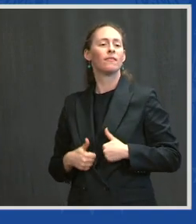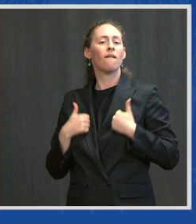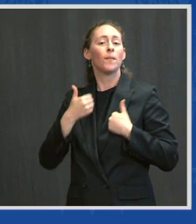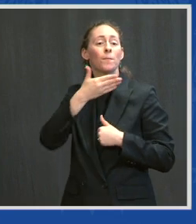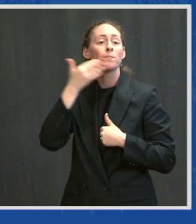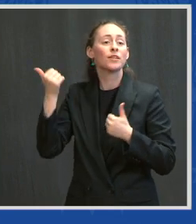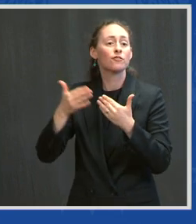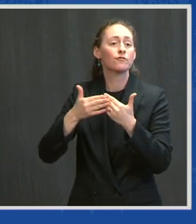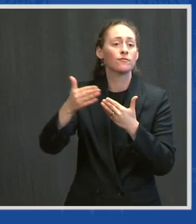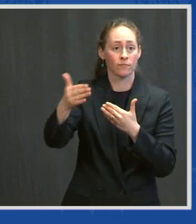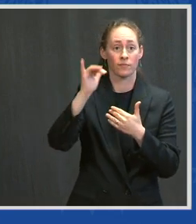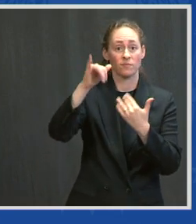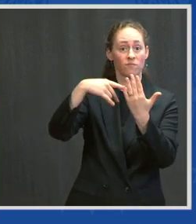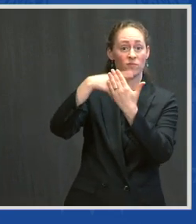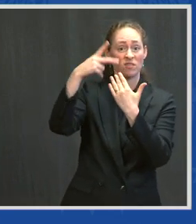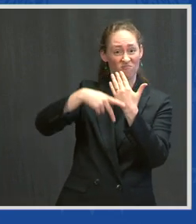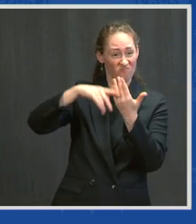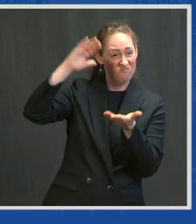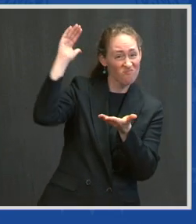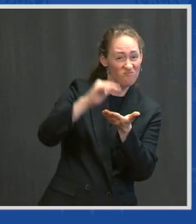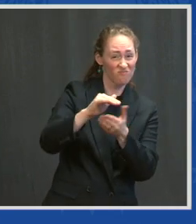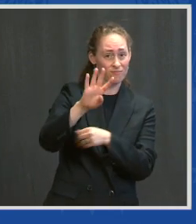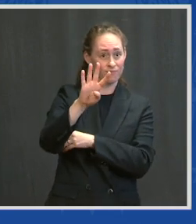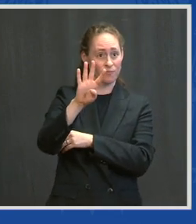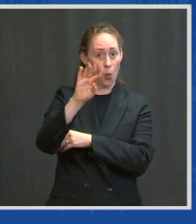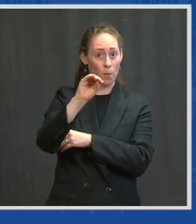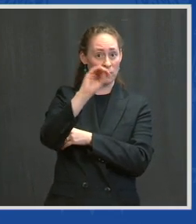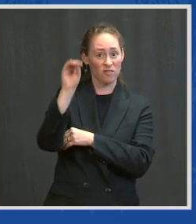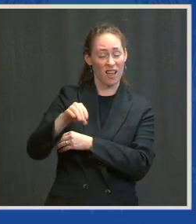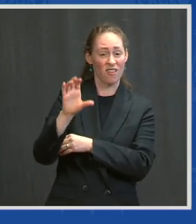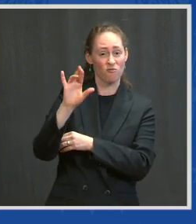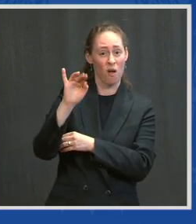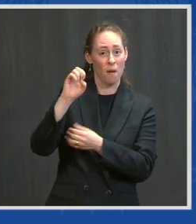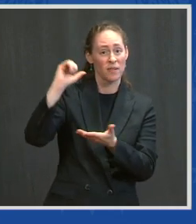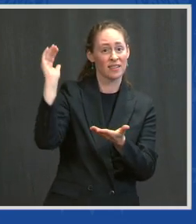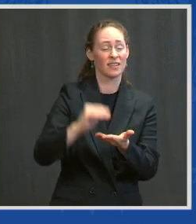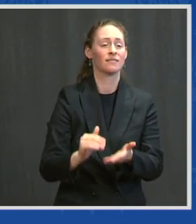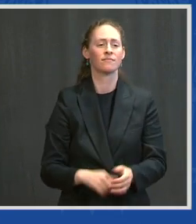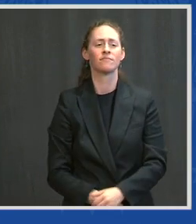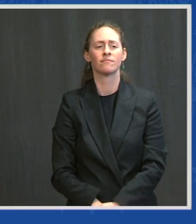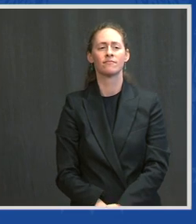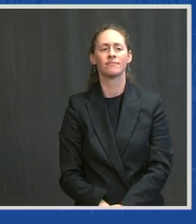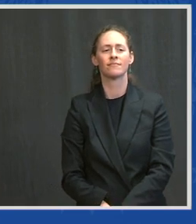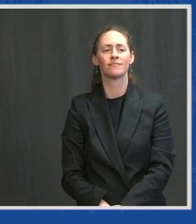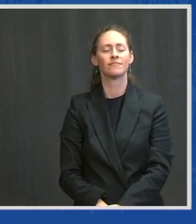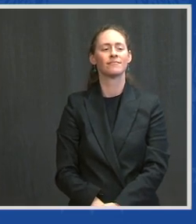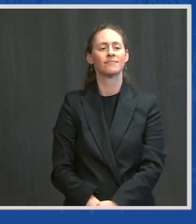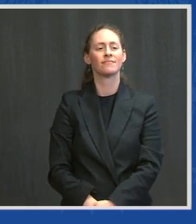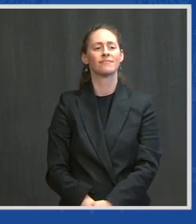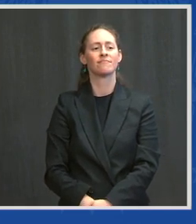DeVone runs a program across California and six other states that enroll high-risk individuals